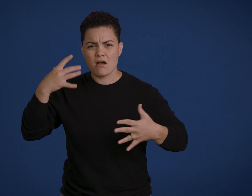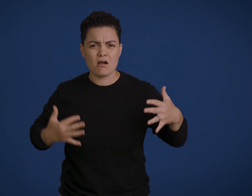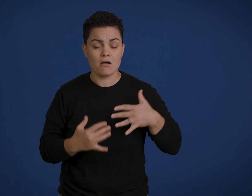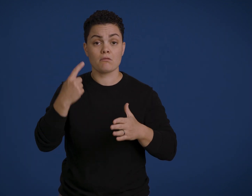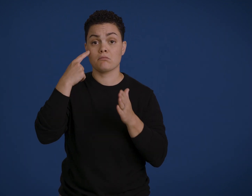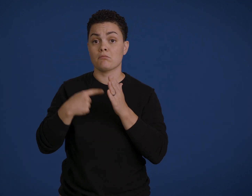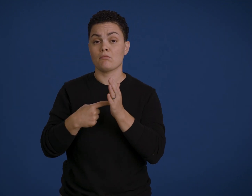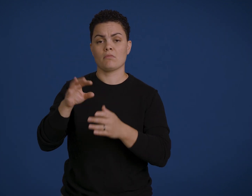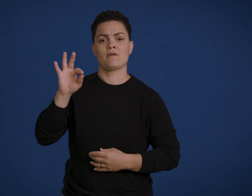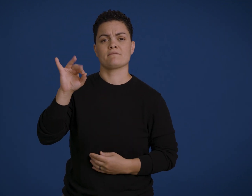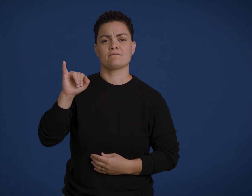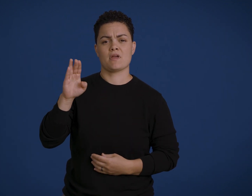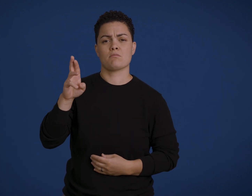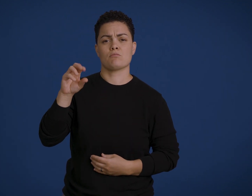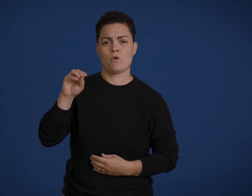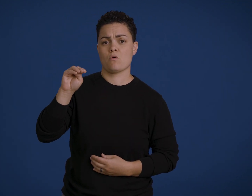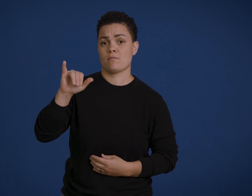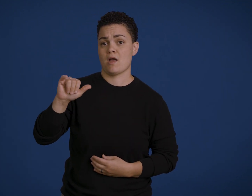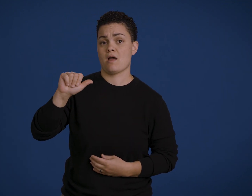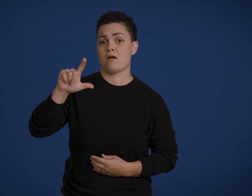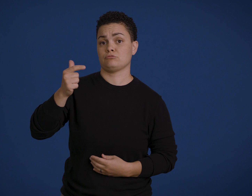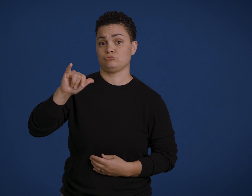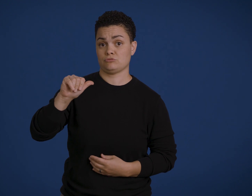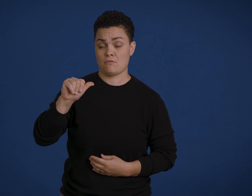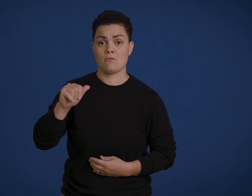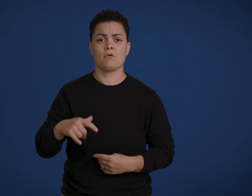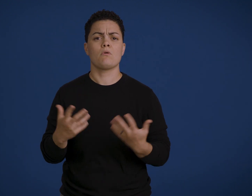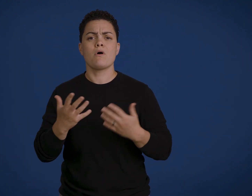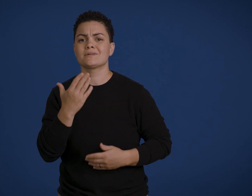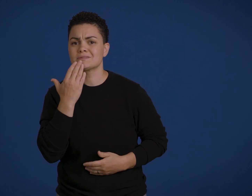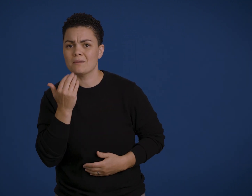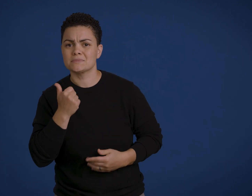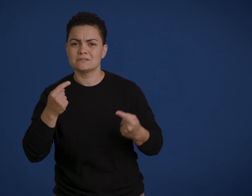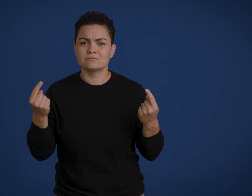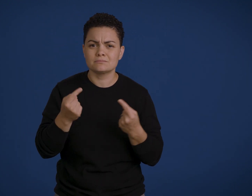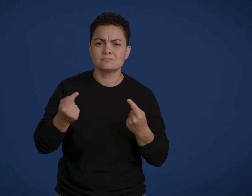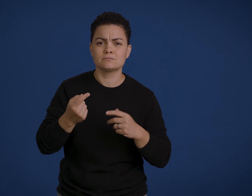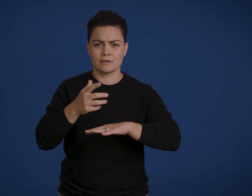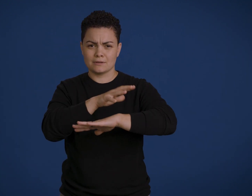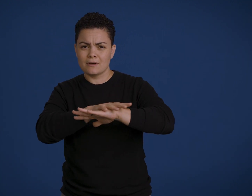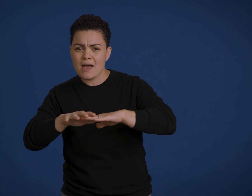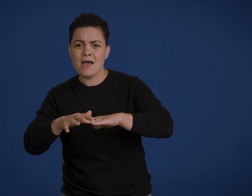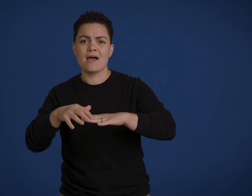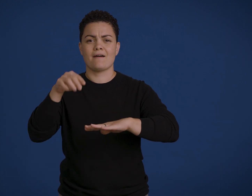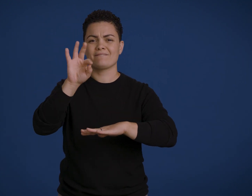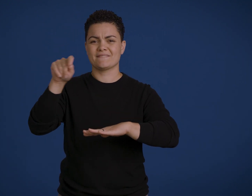and even chronic pain conditions like fibromyalgia and diabetic neuropathy.